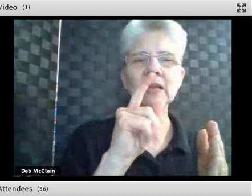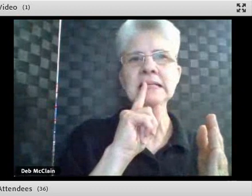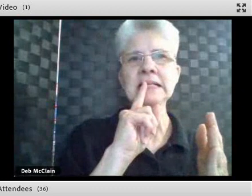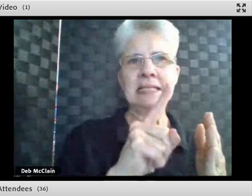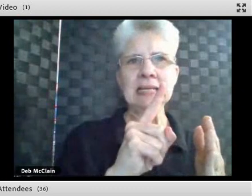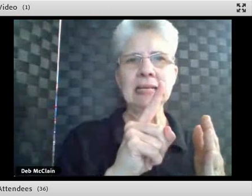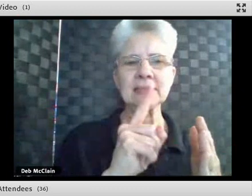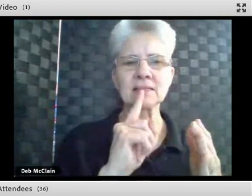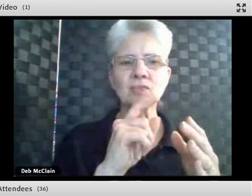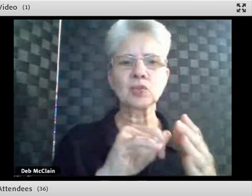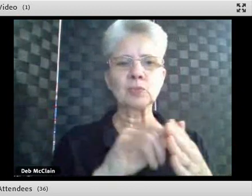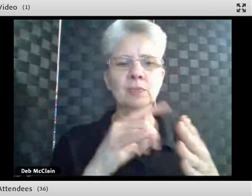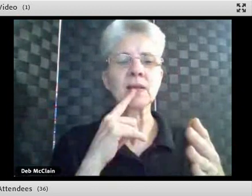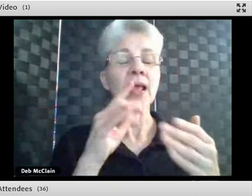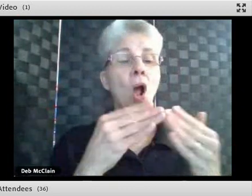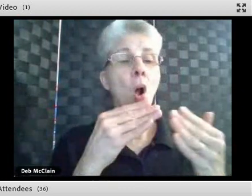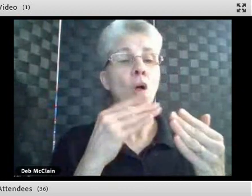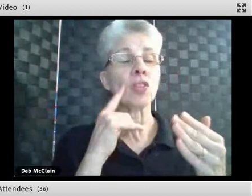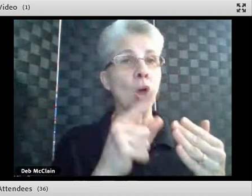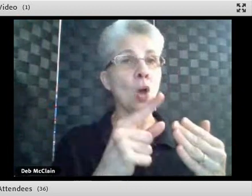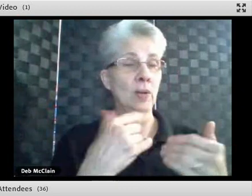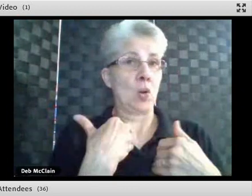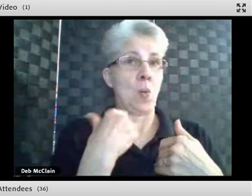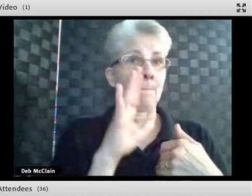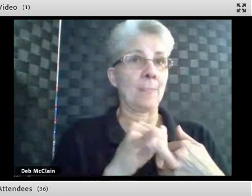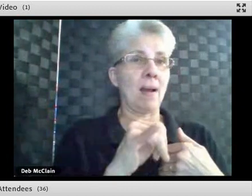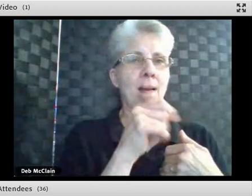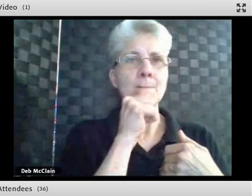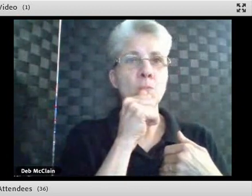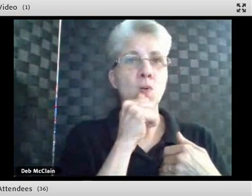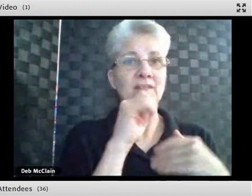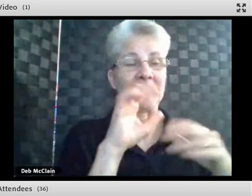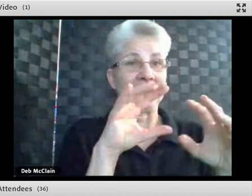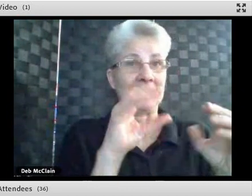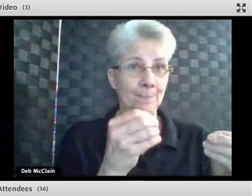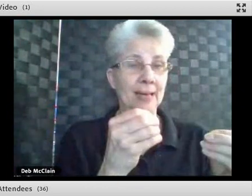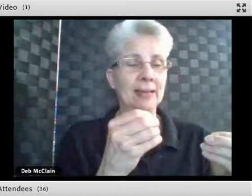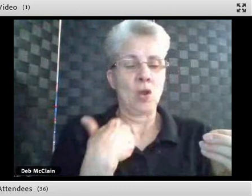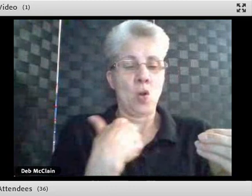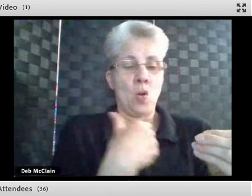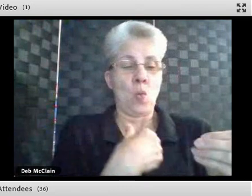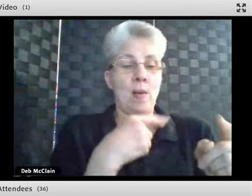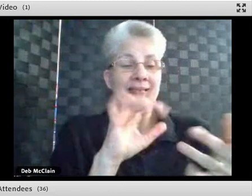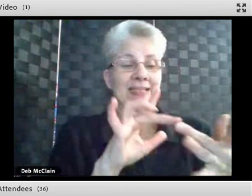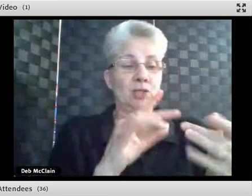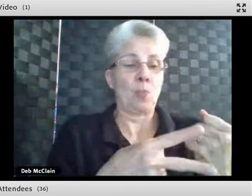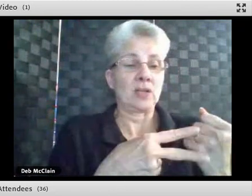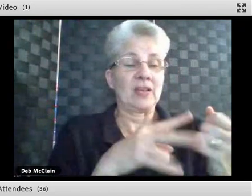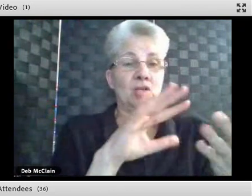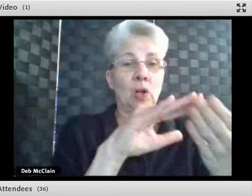"Wins" in quotes. Although it is owned by a privately-owned company, we, as a digital preservation community,